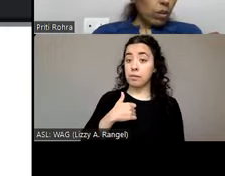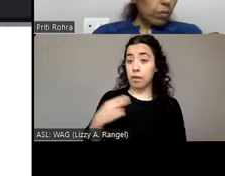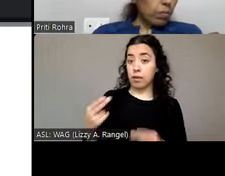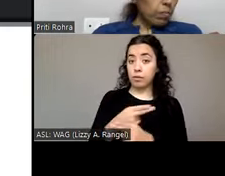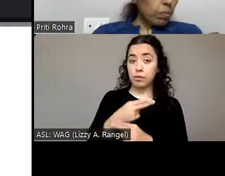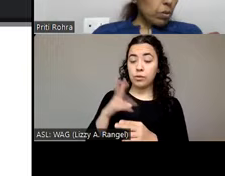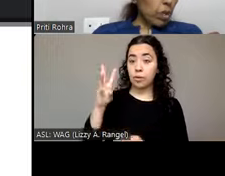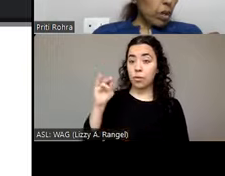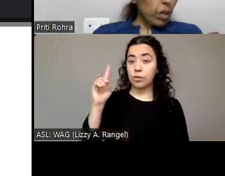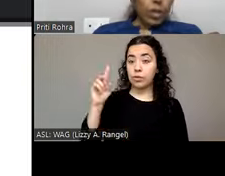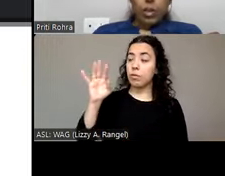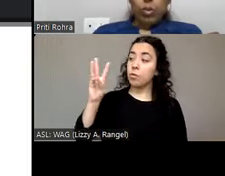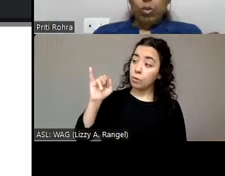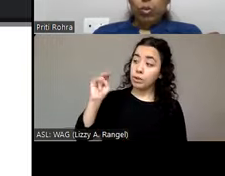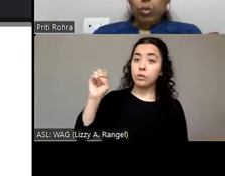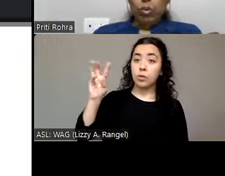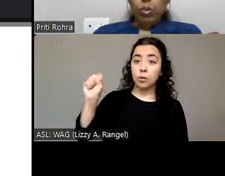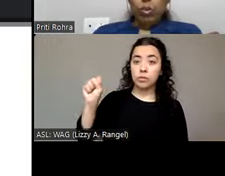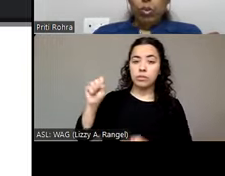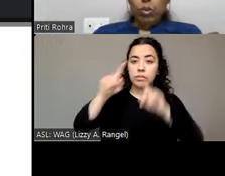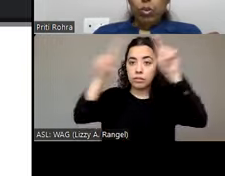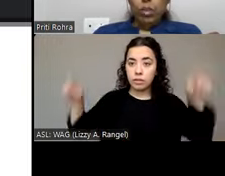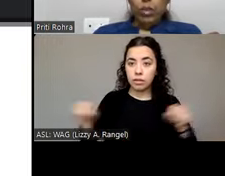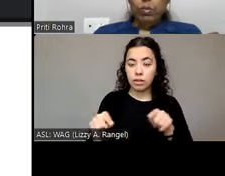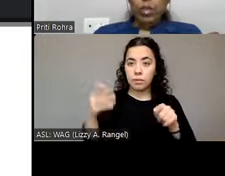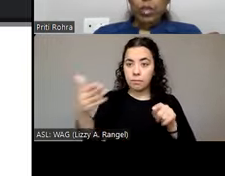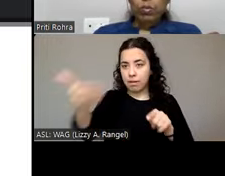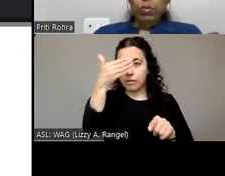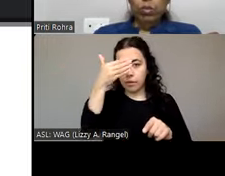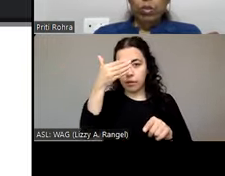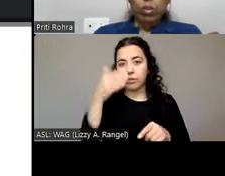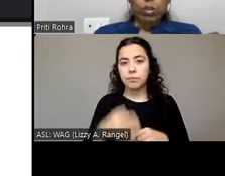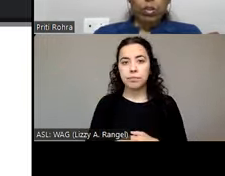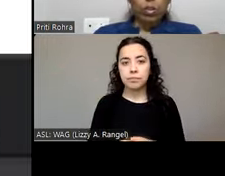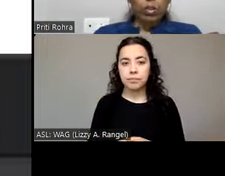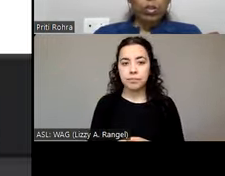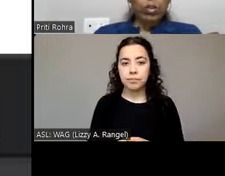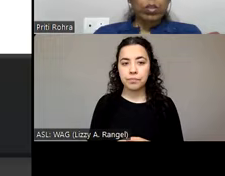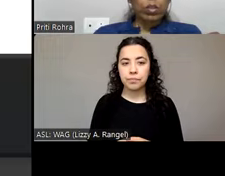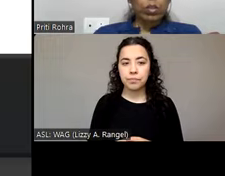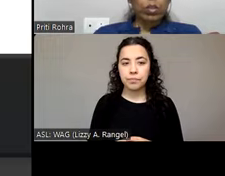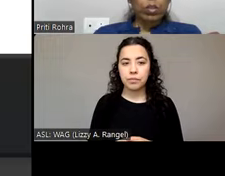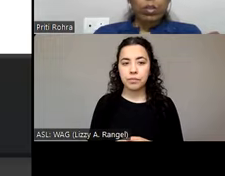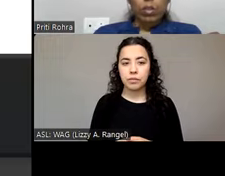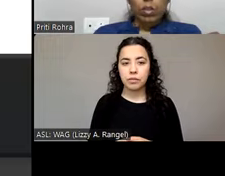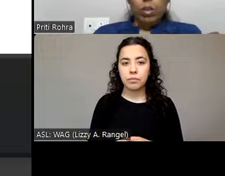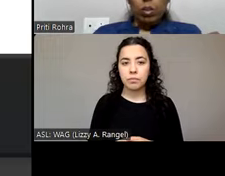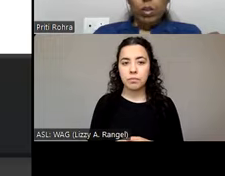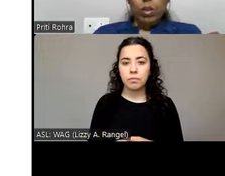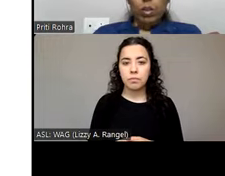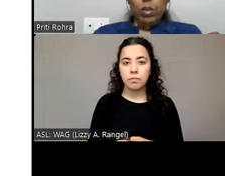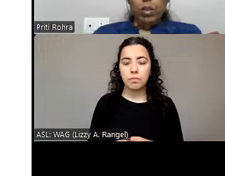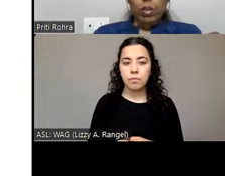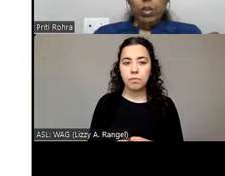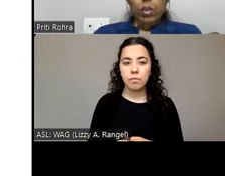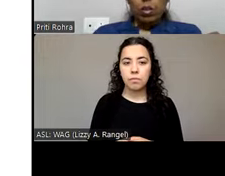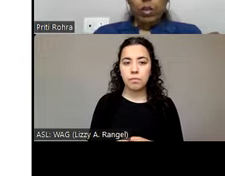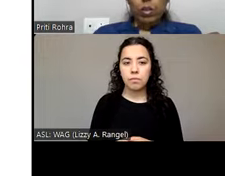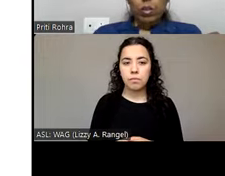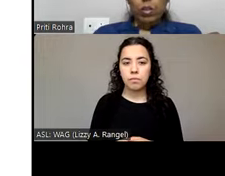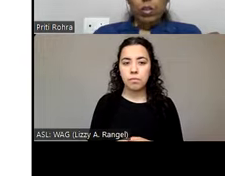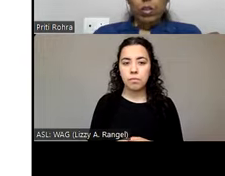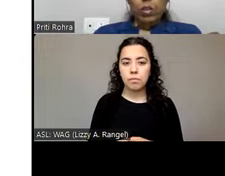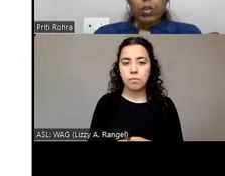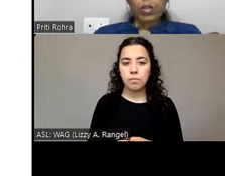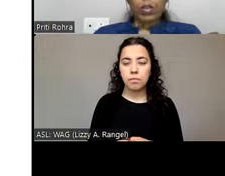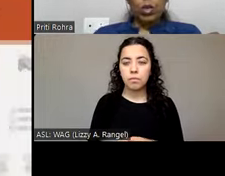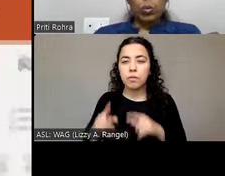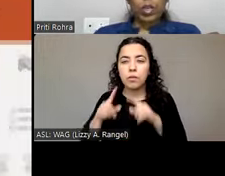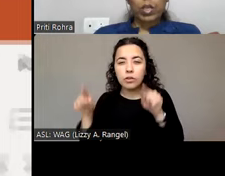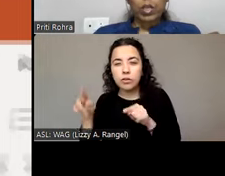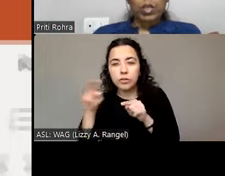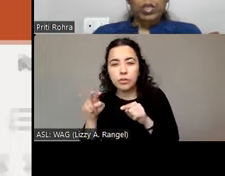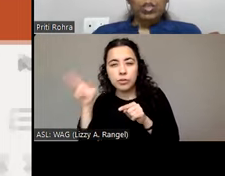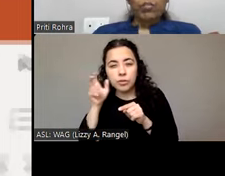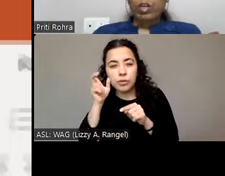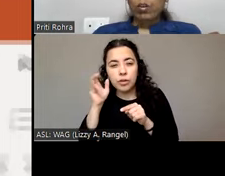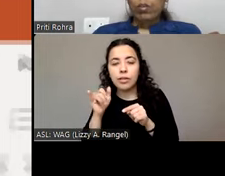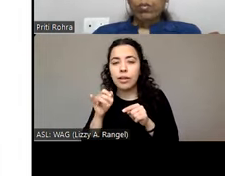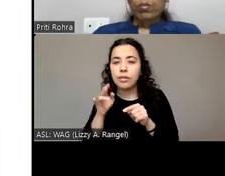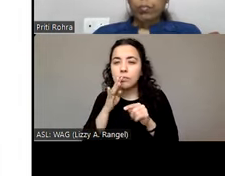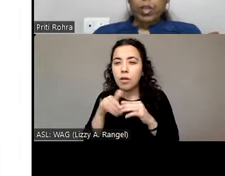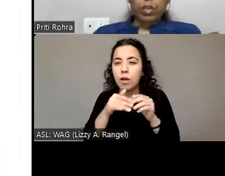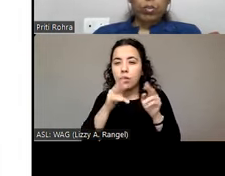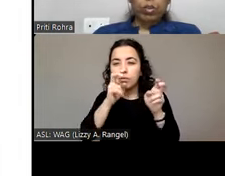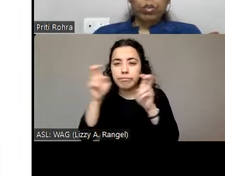(Screen reader audio echoing). So we are on a web page which is